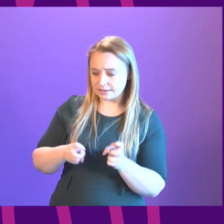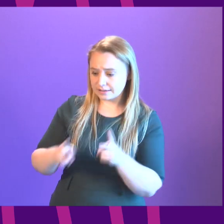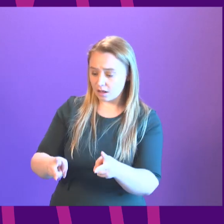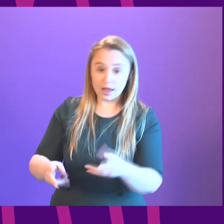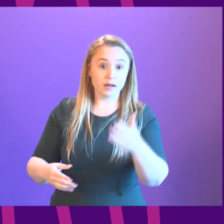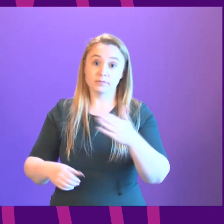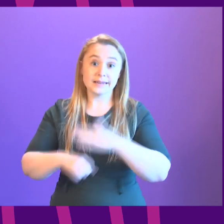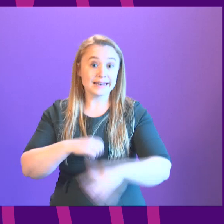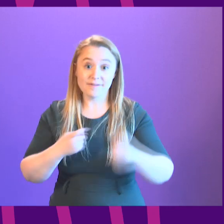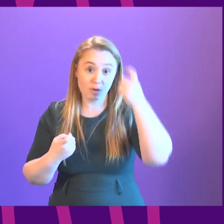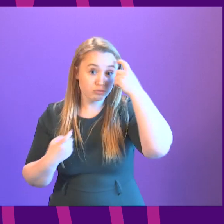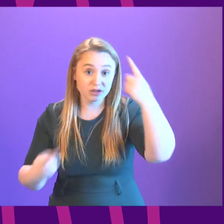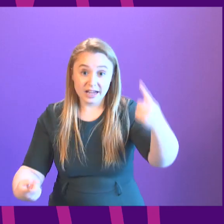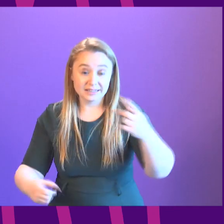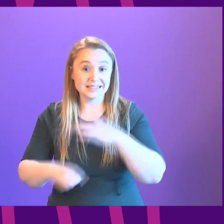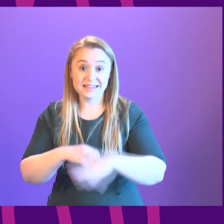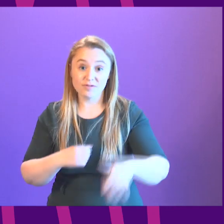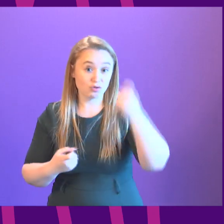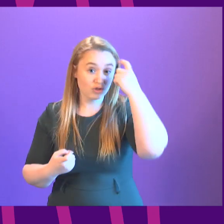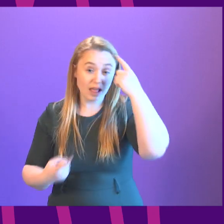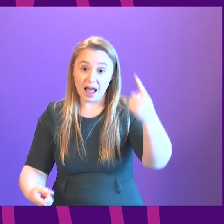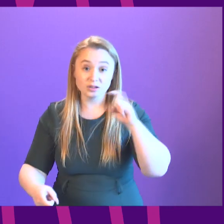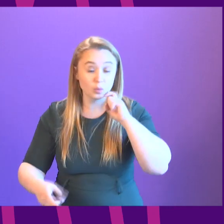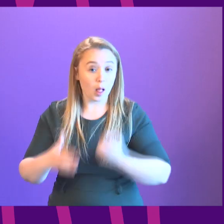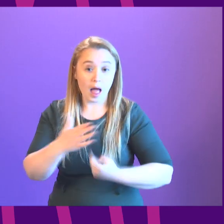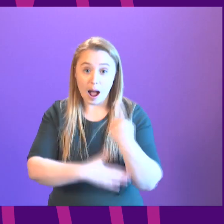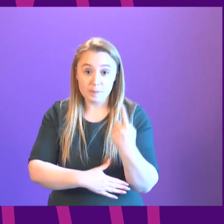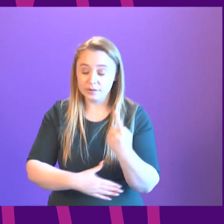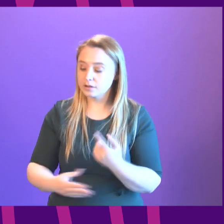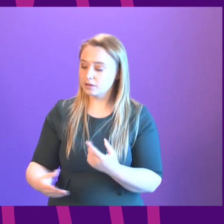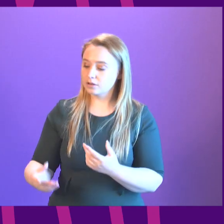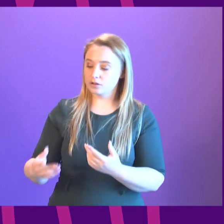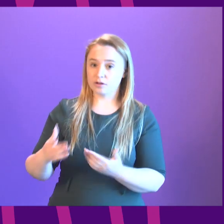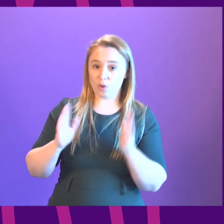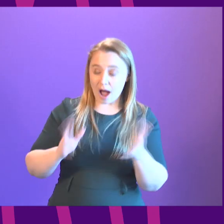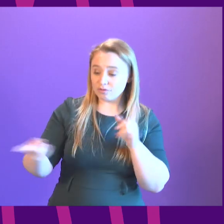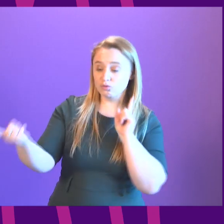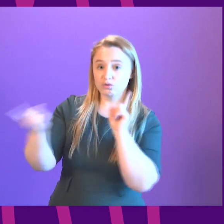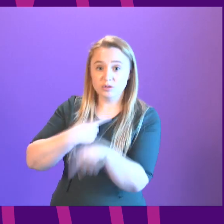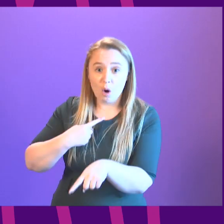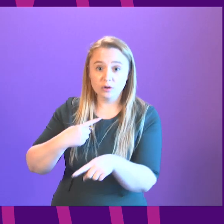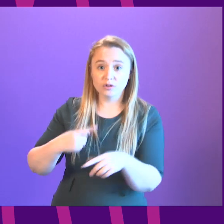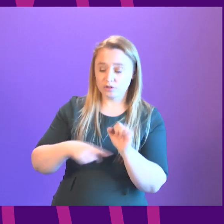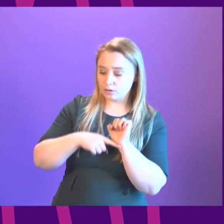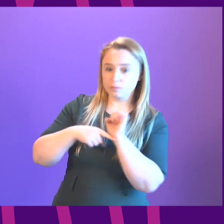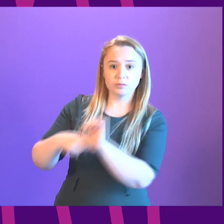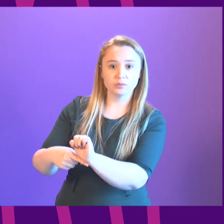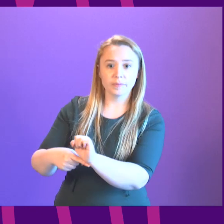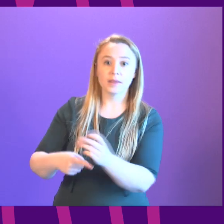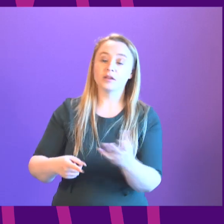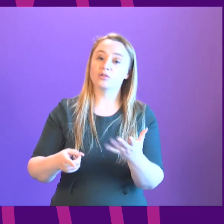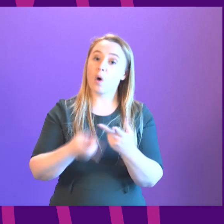predicted. This is happening in all other parts of the UK and in other countries. Ireland